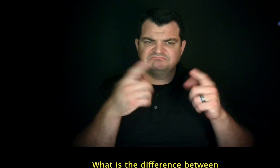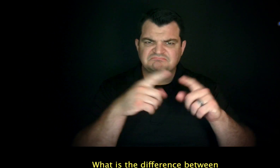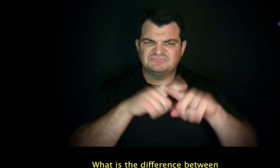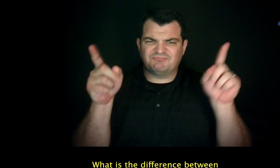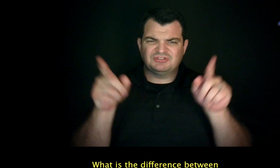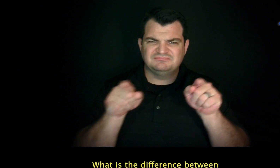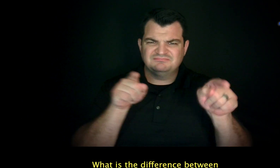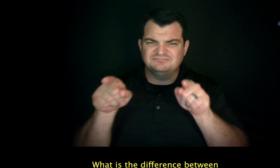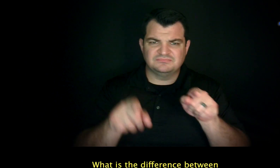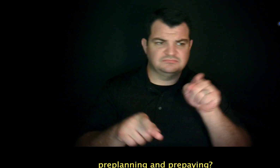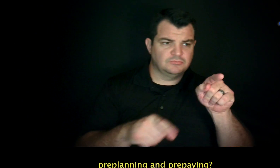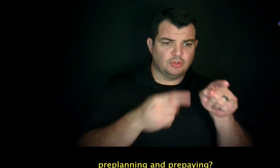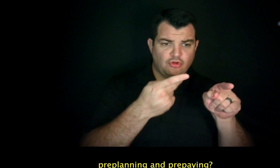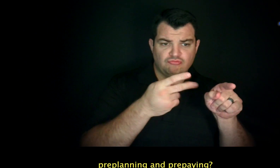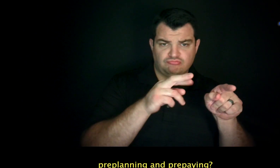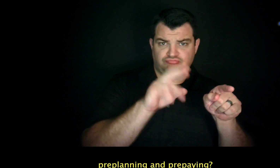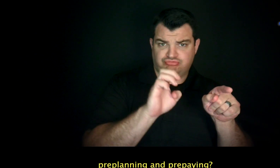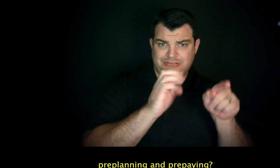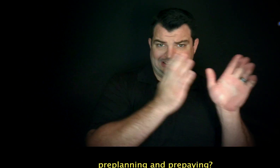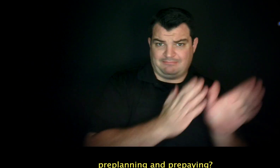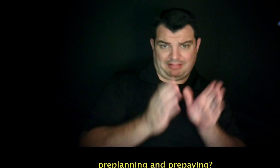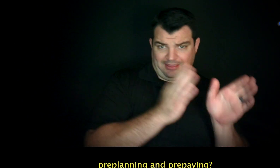What is the difference between preplanning and prepaying?